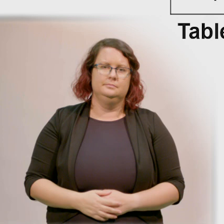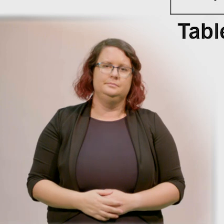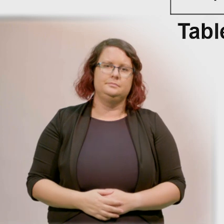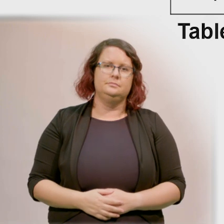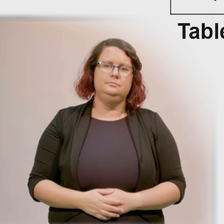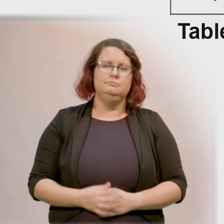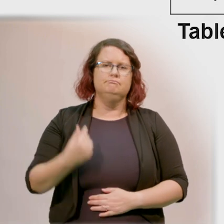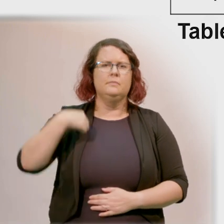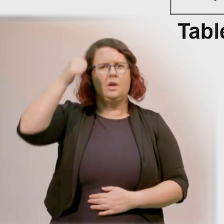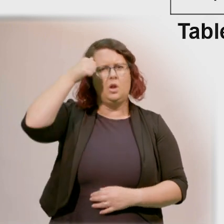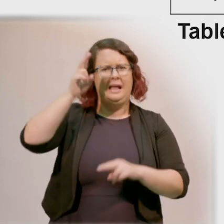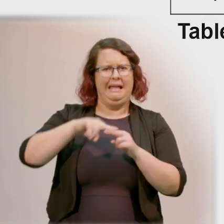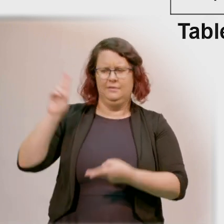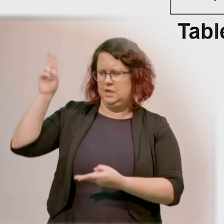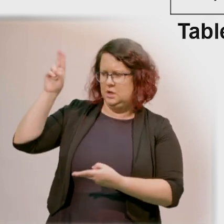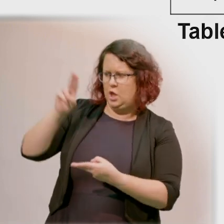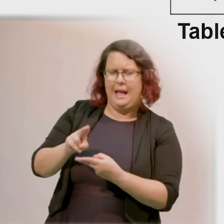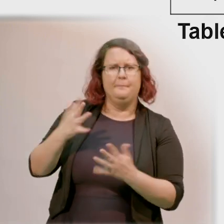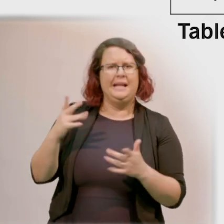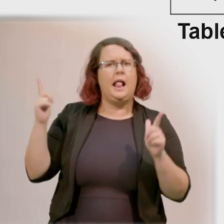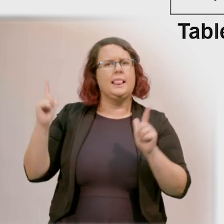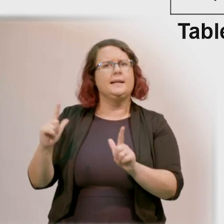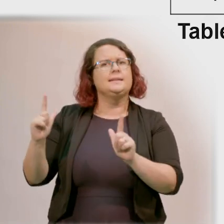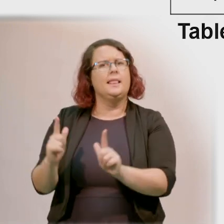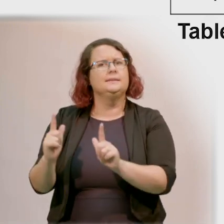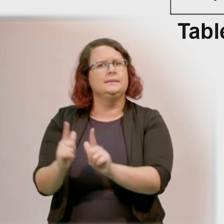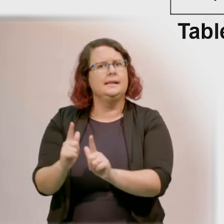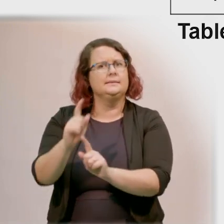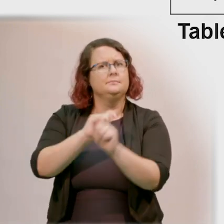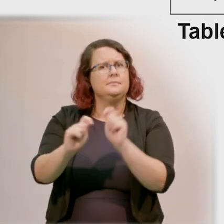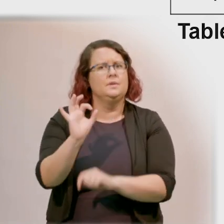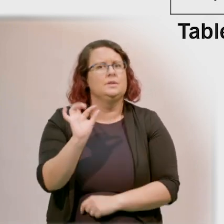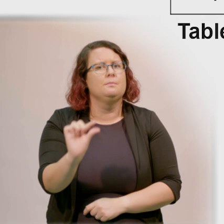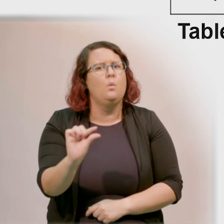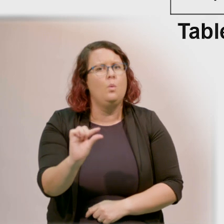I know that, if something declines, its amount goes down or becomes smaller.